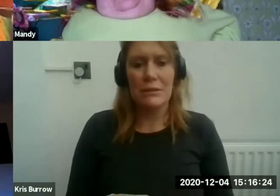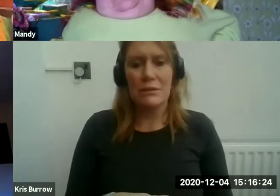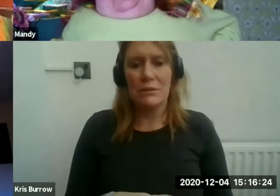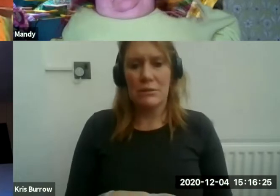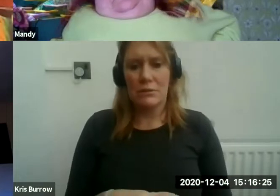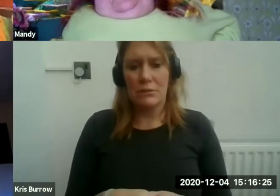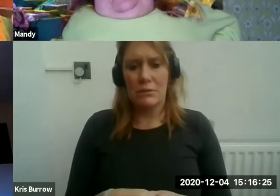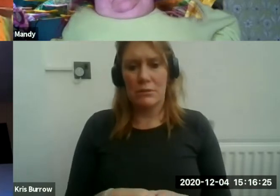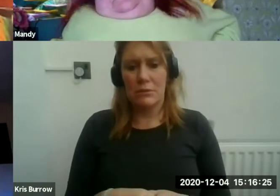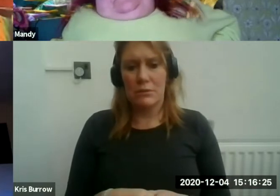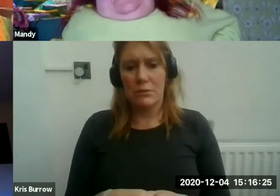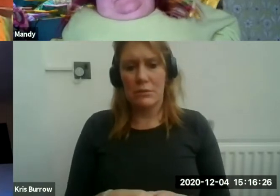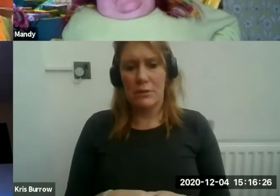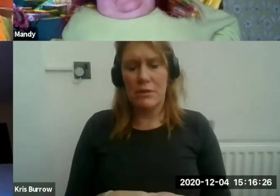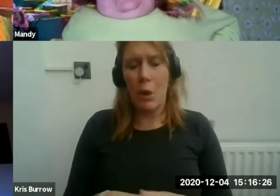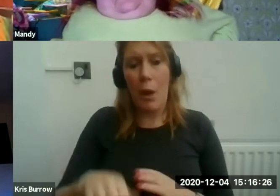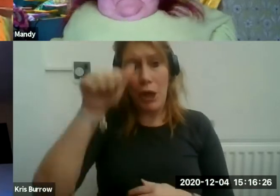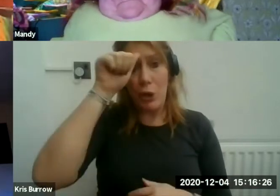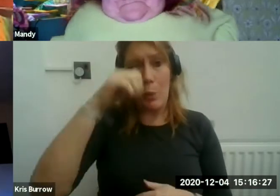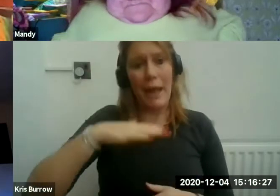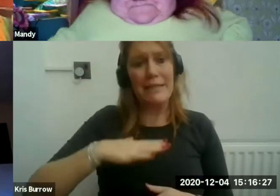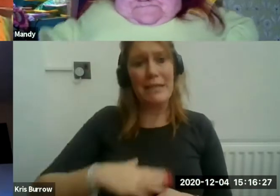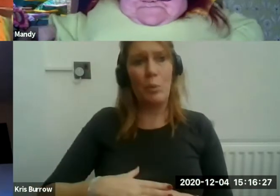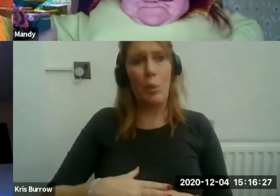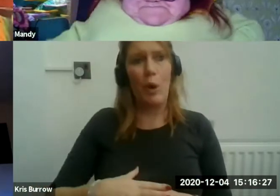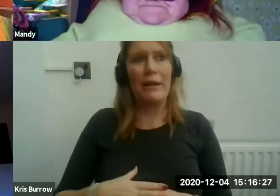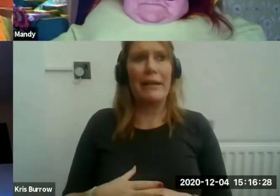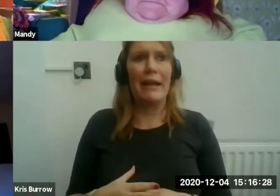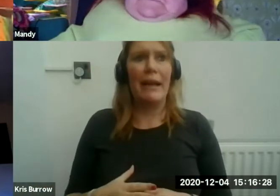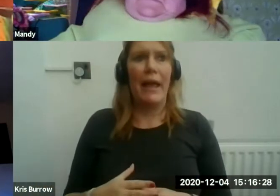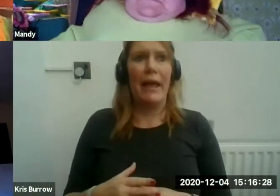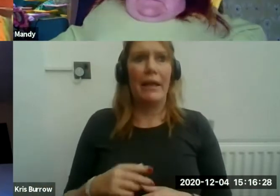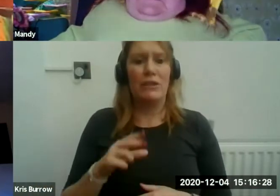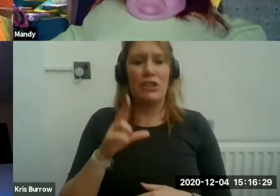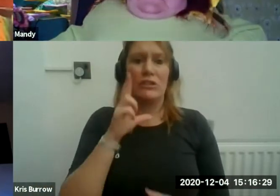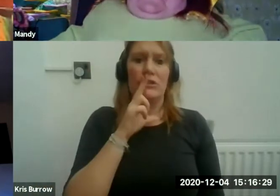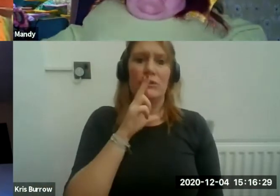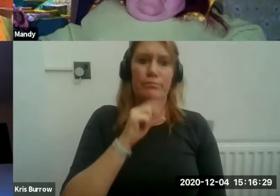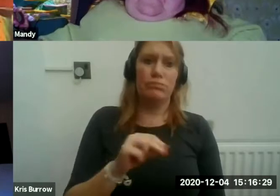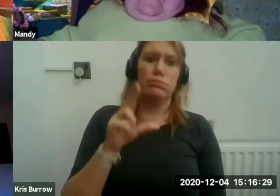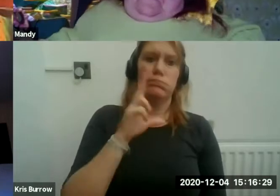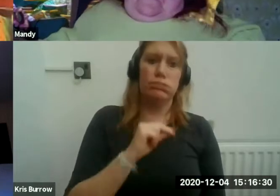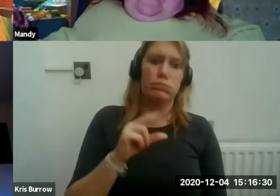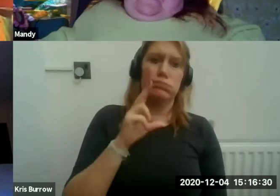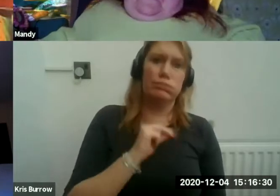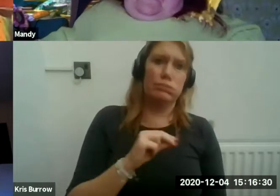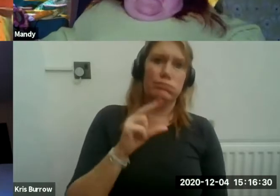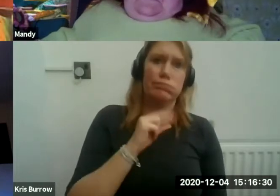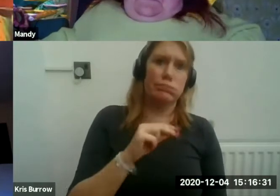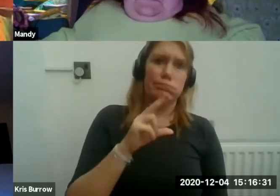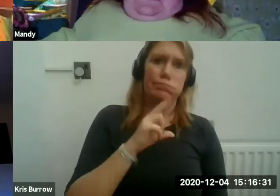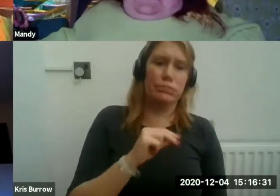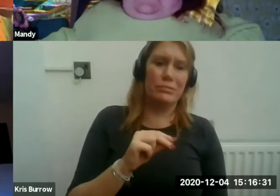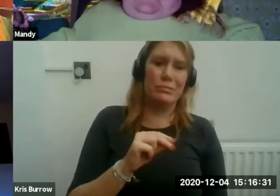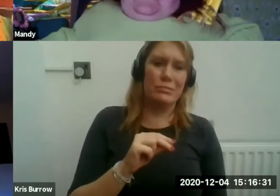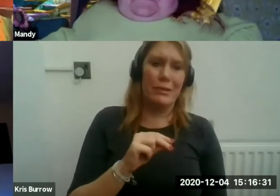I didn't want to do a talking heads style piece of work. I did want there to be